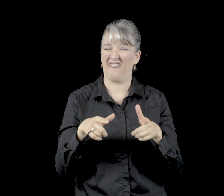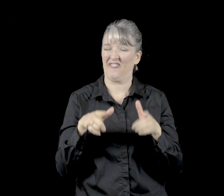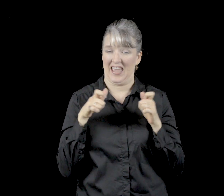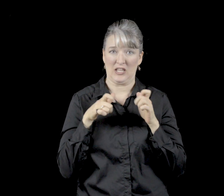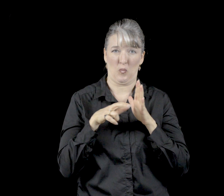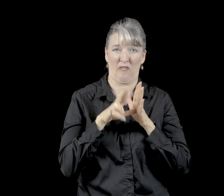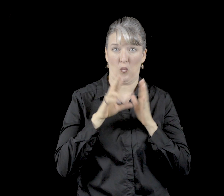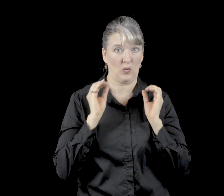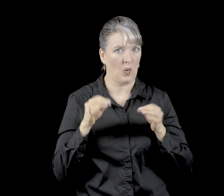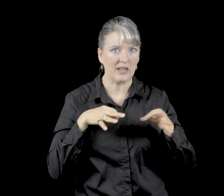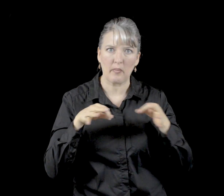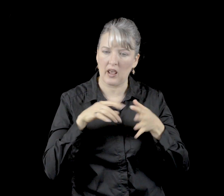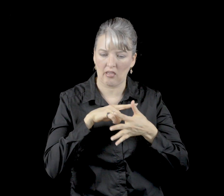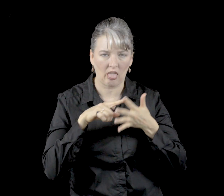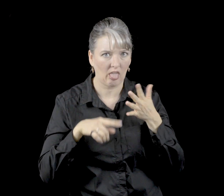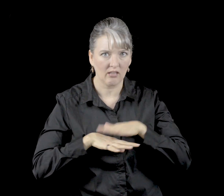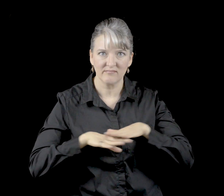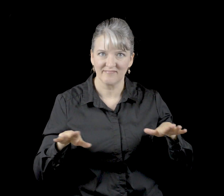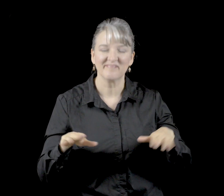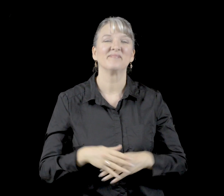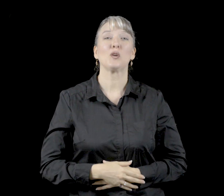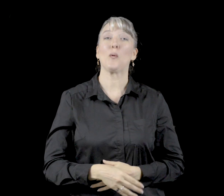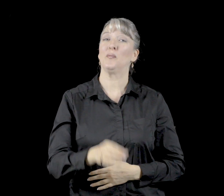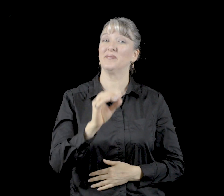Going to do a fast review with no explanation behind the numbers or any details.